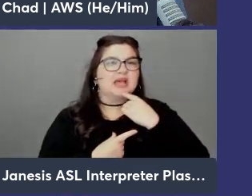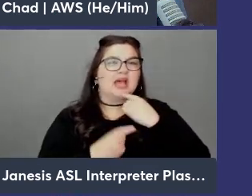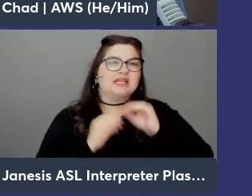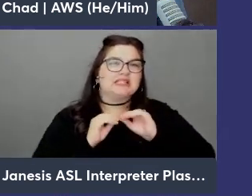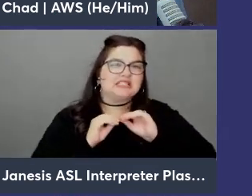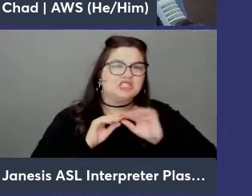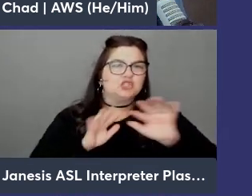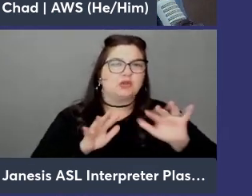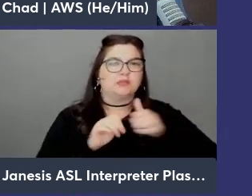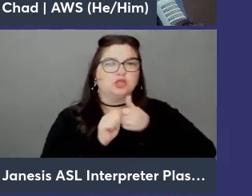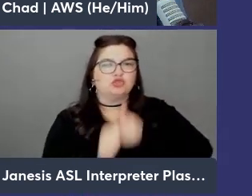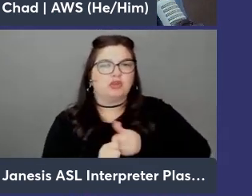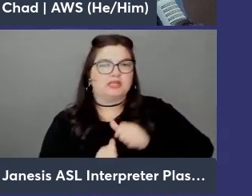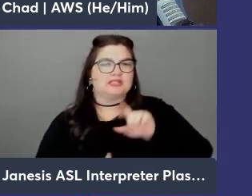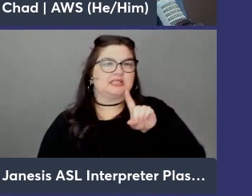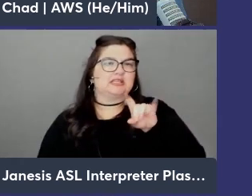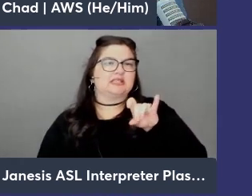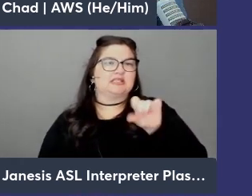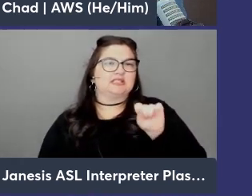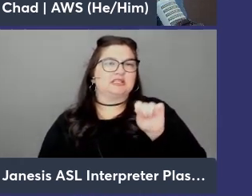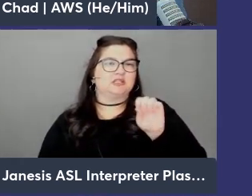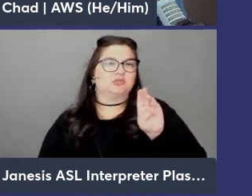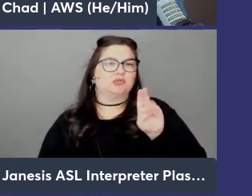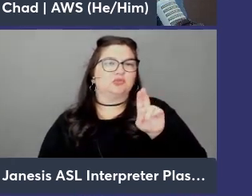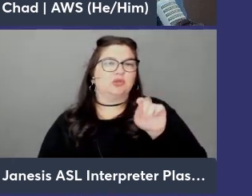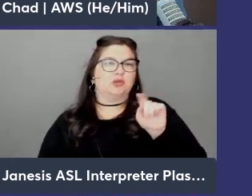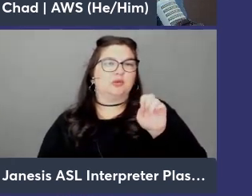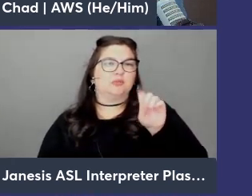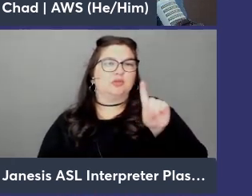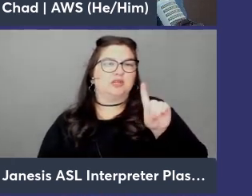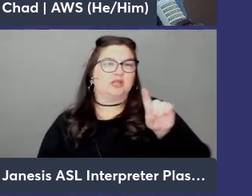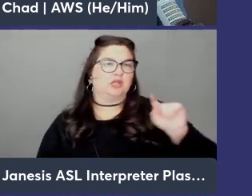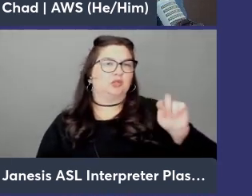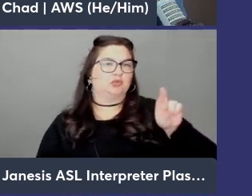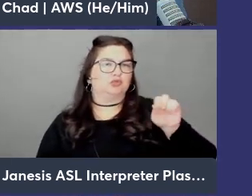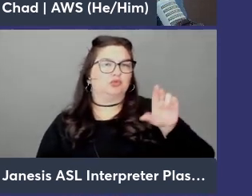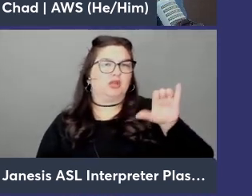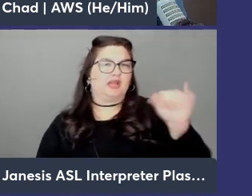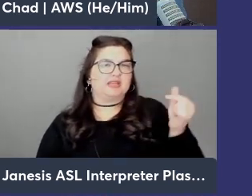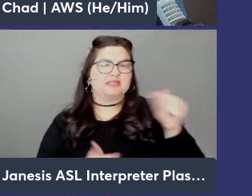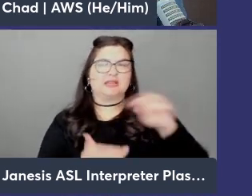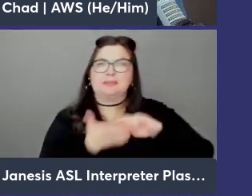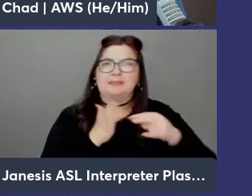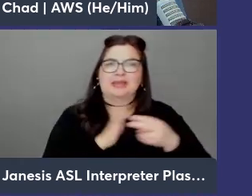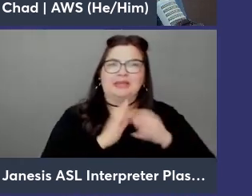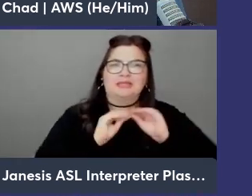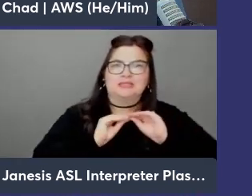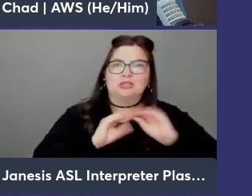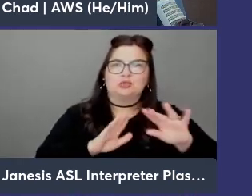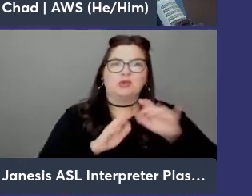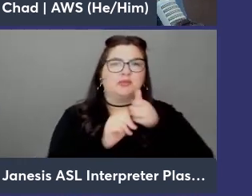Yeah. - How does that factor into observability, and maybe what is distributed tracing for anyone who hasn't heard that term?